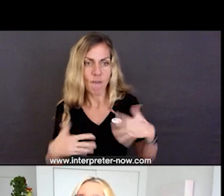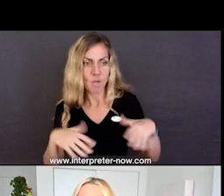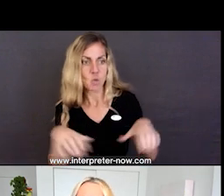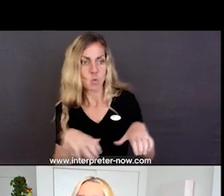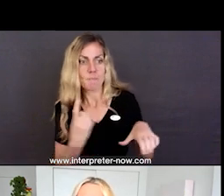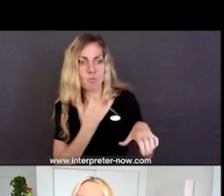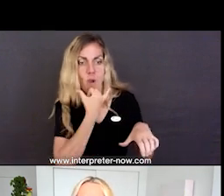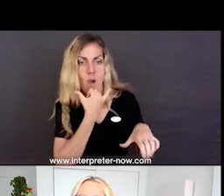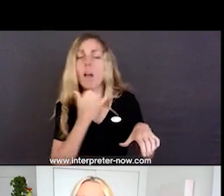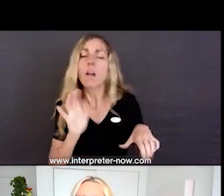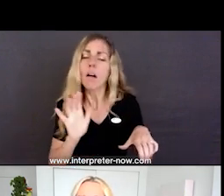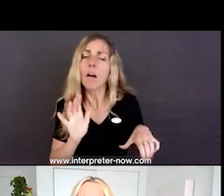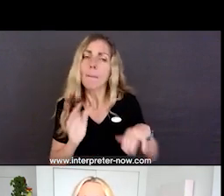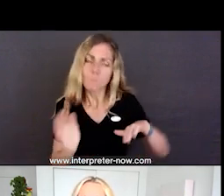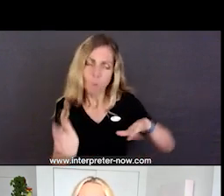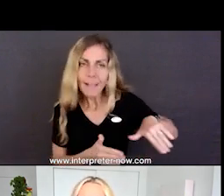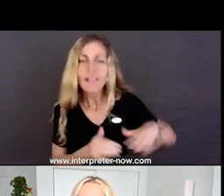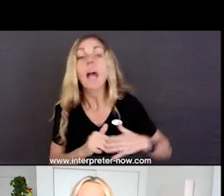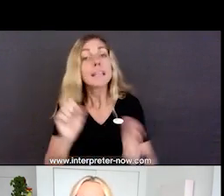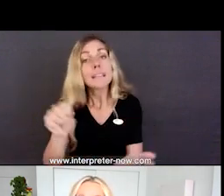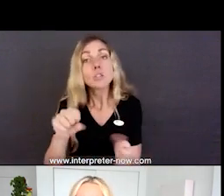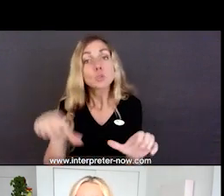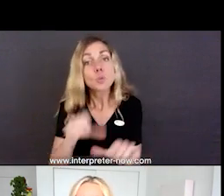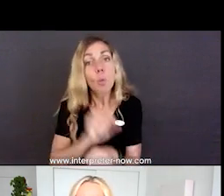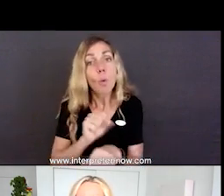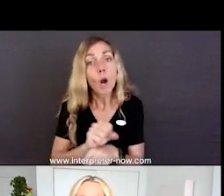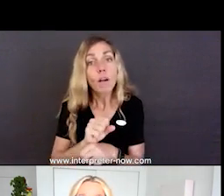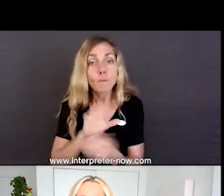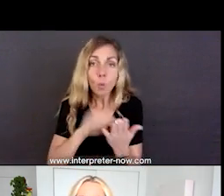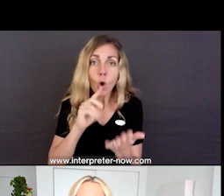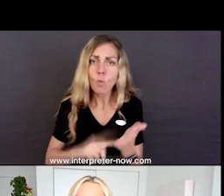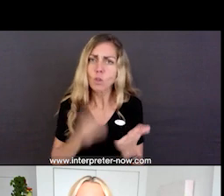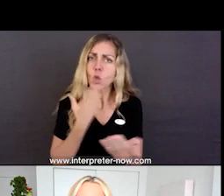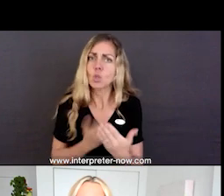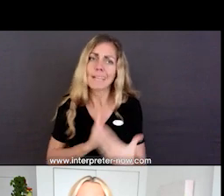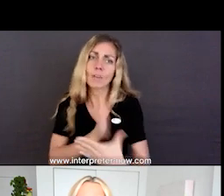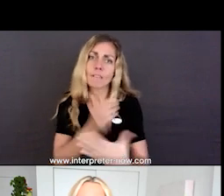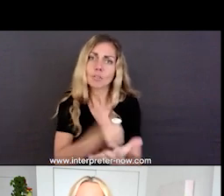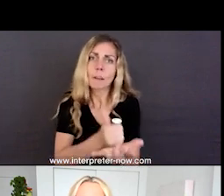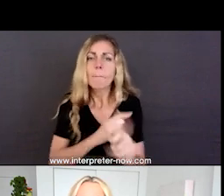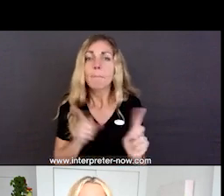Do the work to learn what might be a good intervention, and then know that you're not